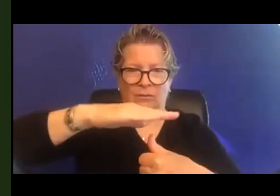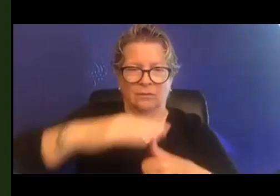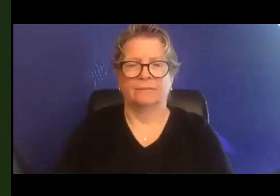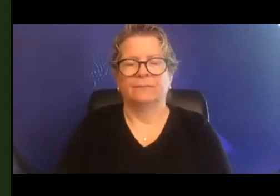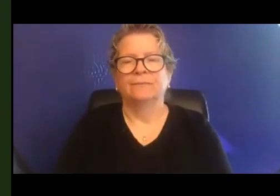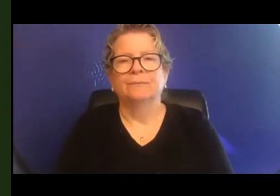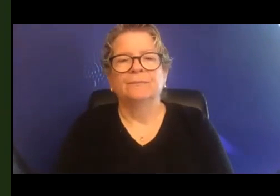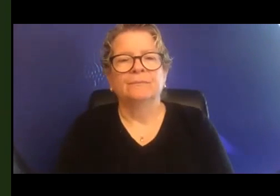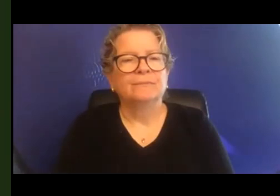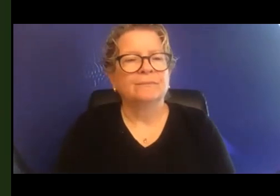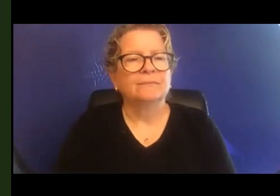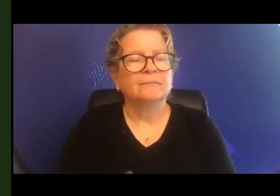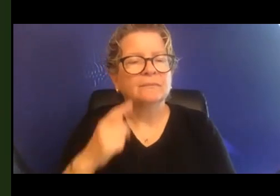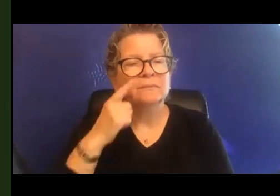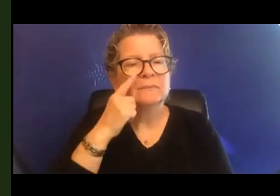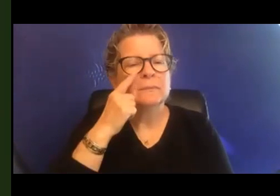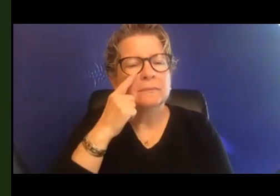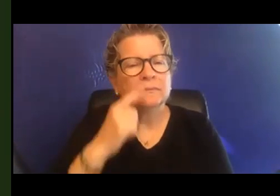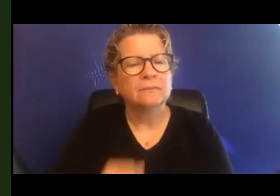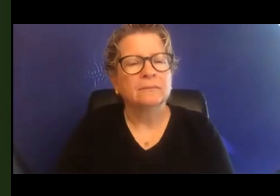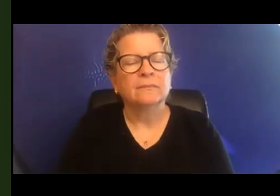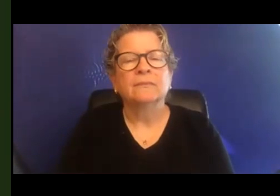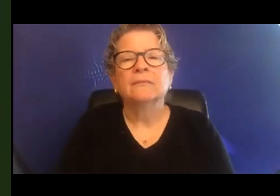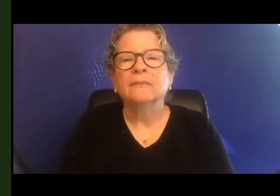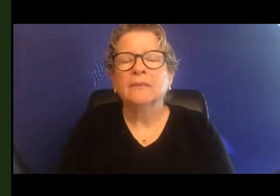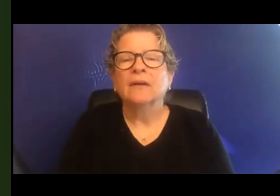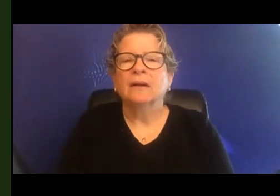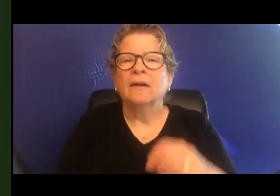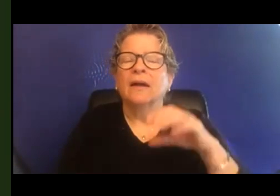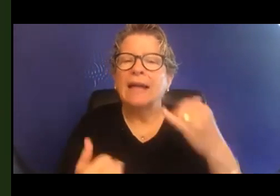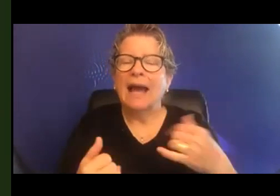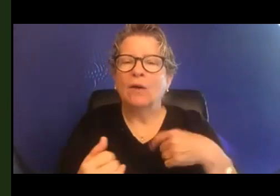So I want to talk a little bit about construction sequence for trenchless.